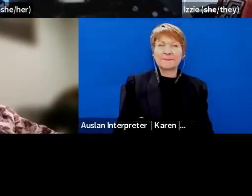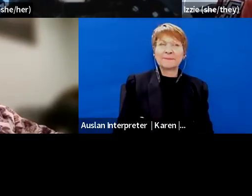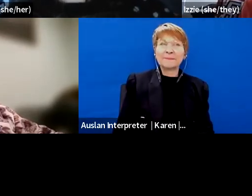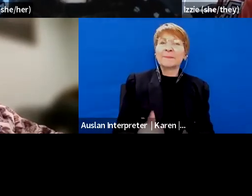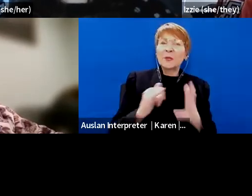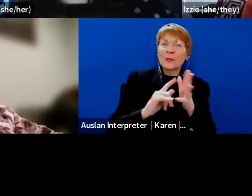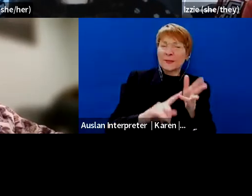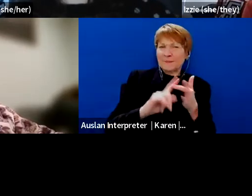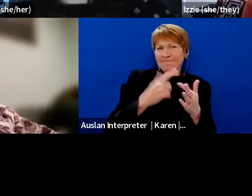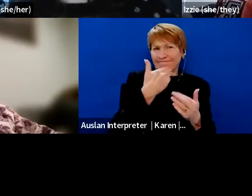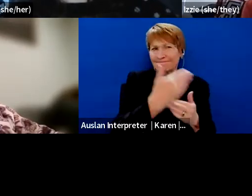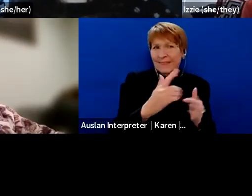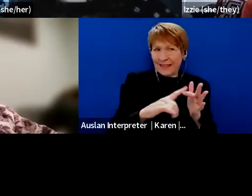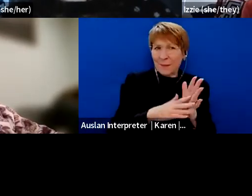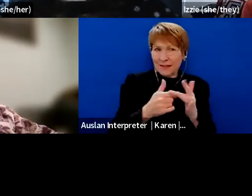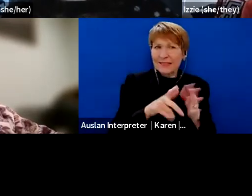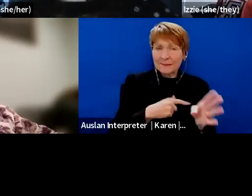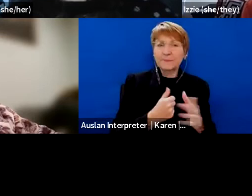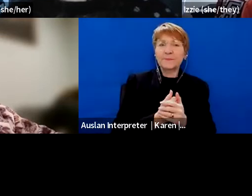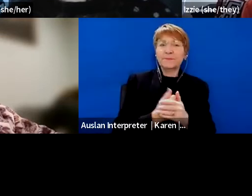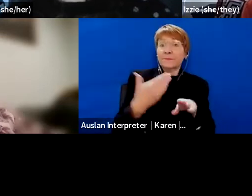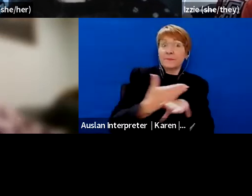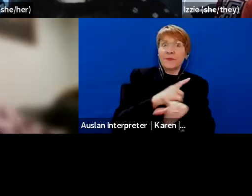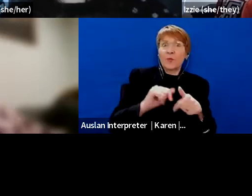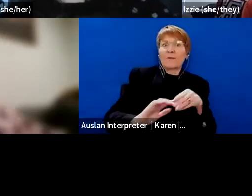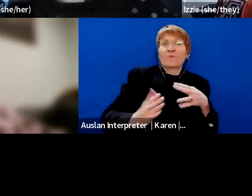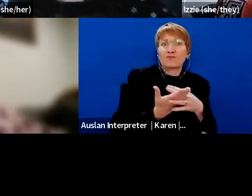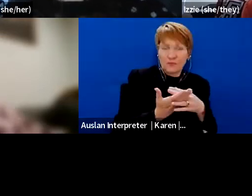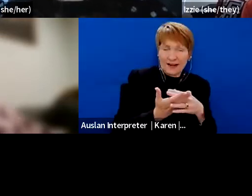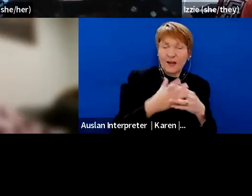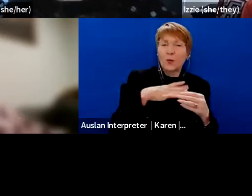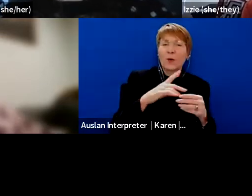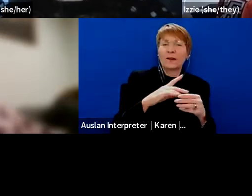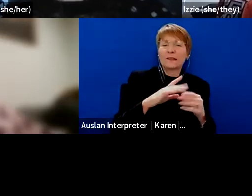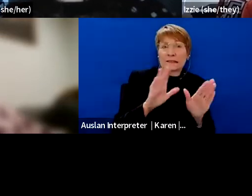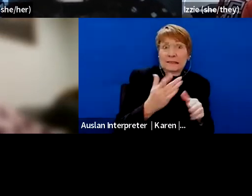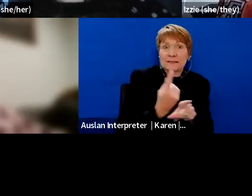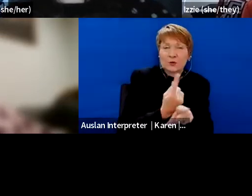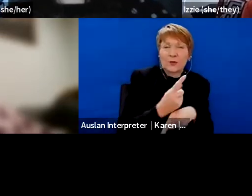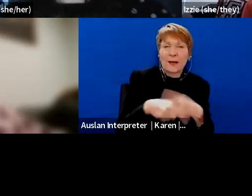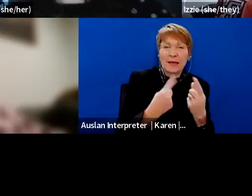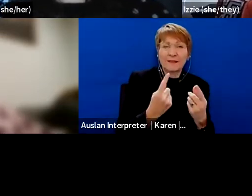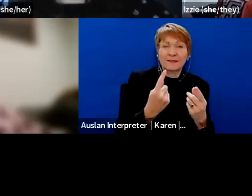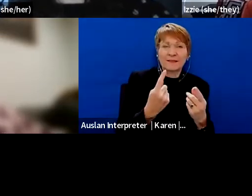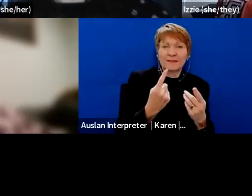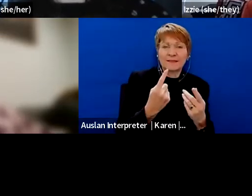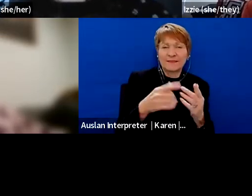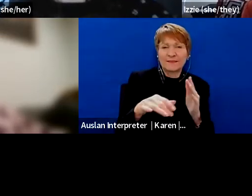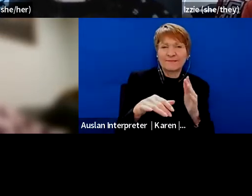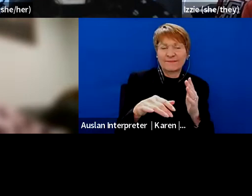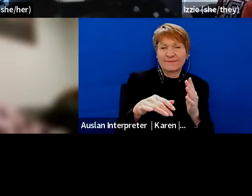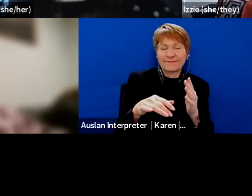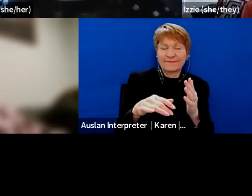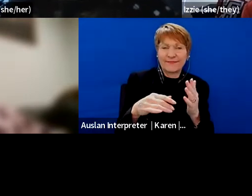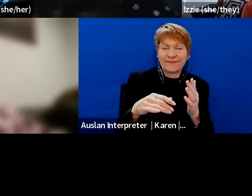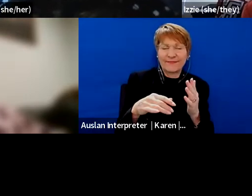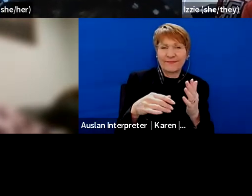And to see. Thank you, Emily, and we're going to before we take a break we're just going to briefly talk about funding, and when I say briefly.